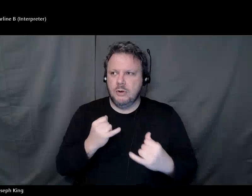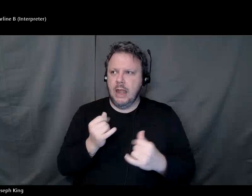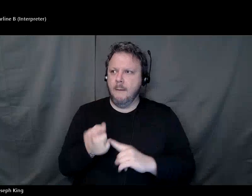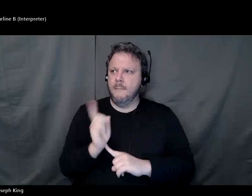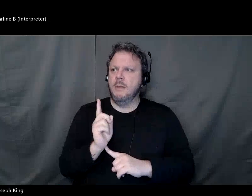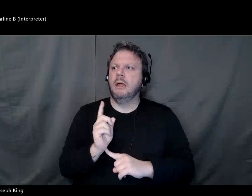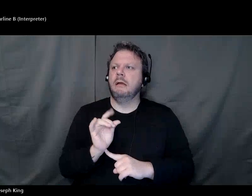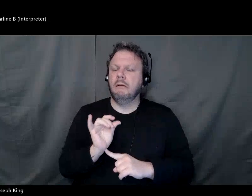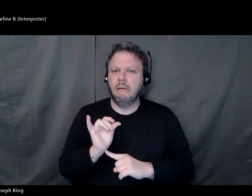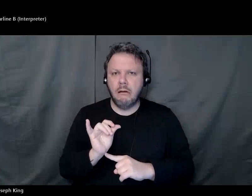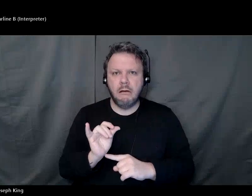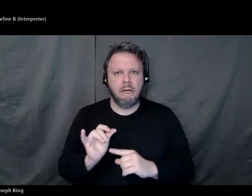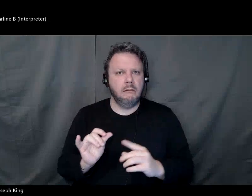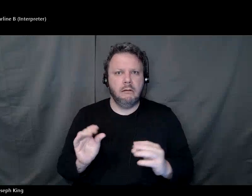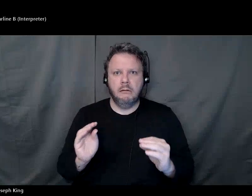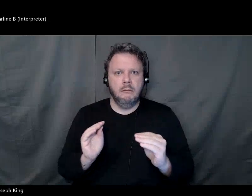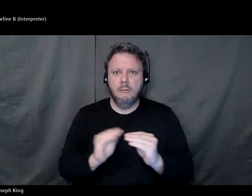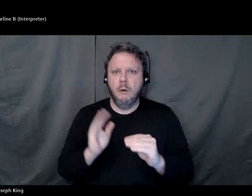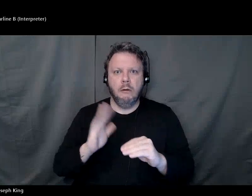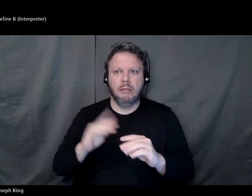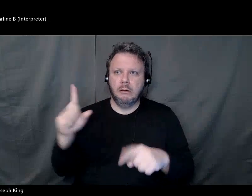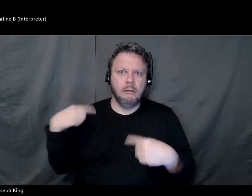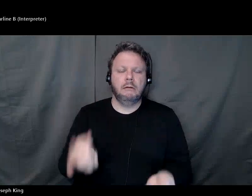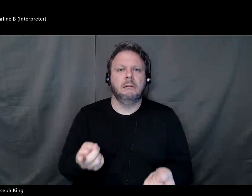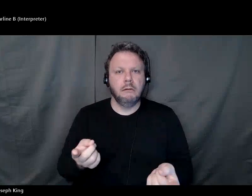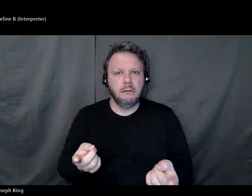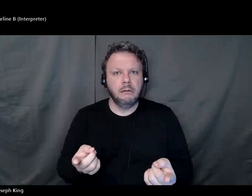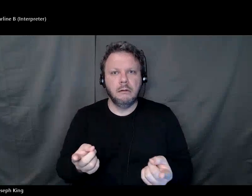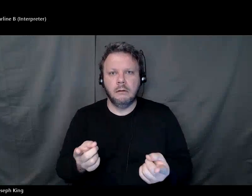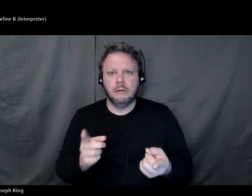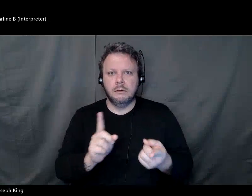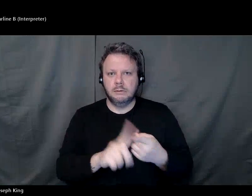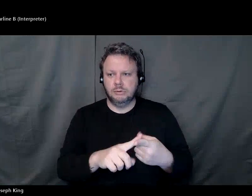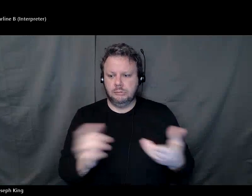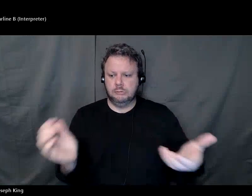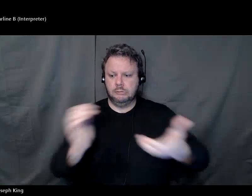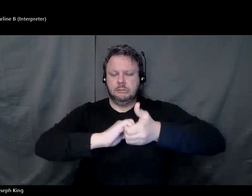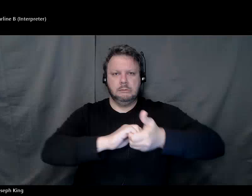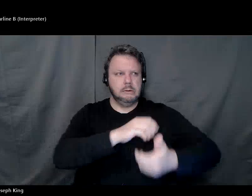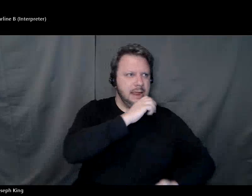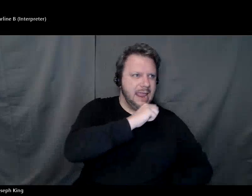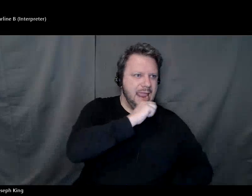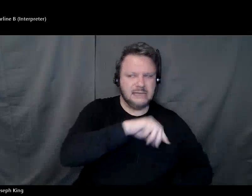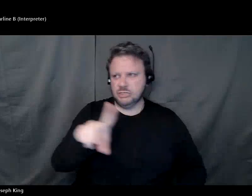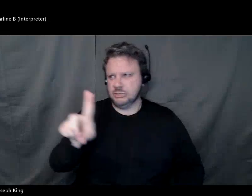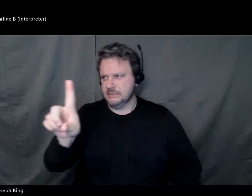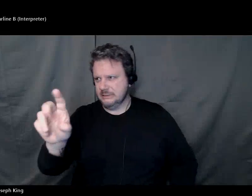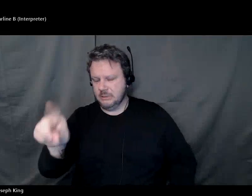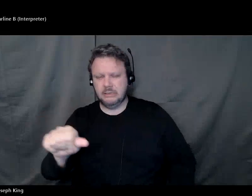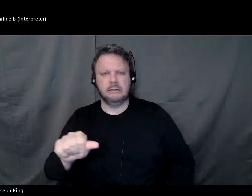more than ever where we can partner up aging and disability. And I'll give you some examples of partnerships in a moment here.